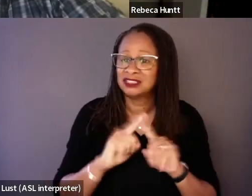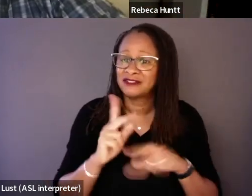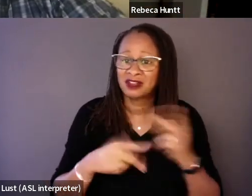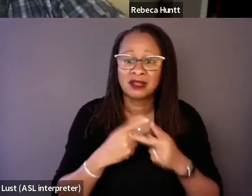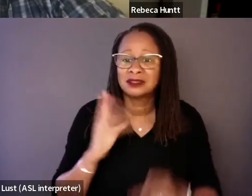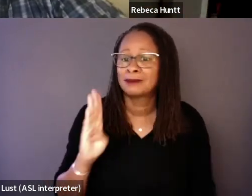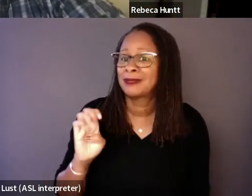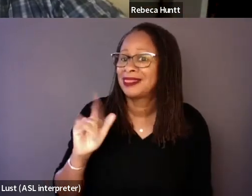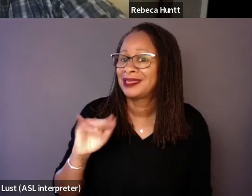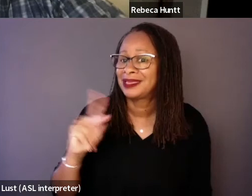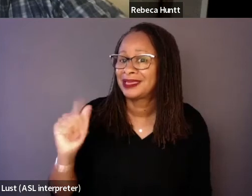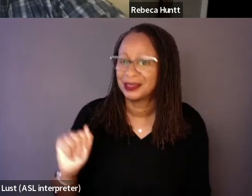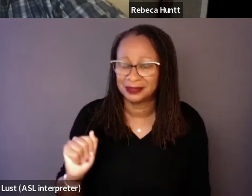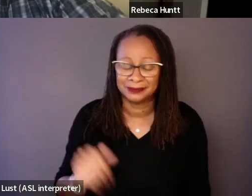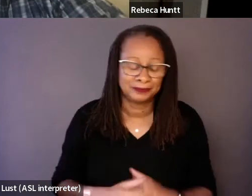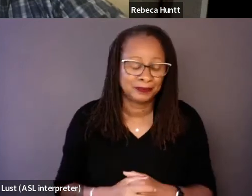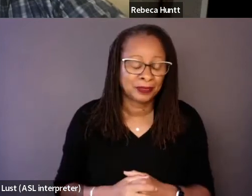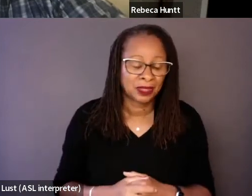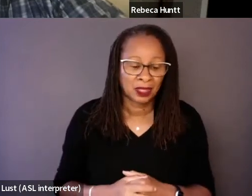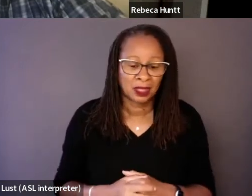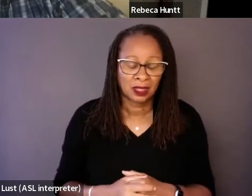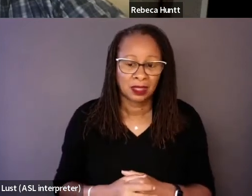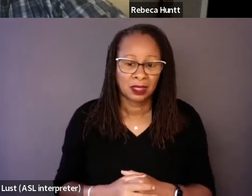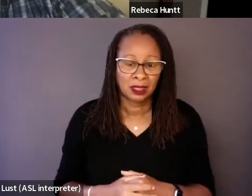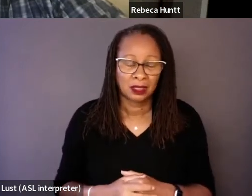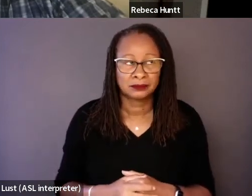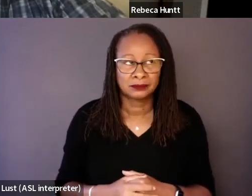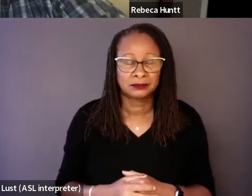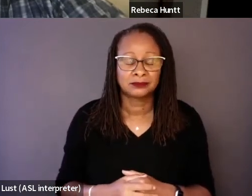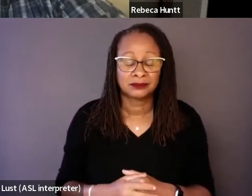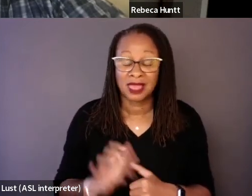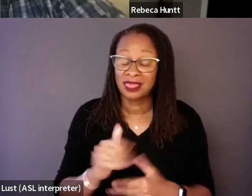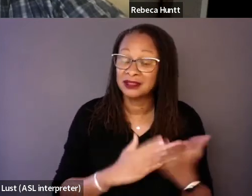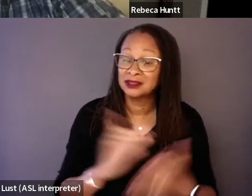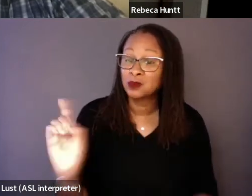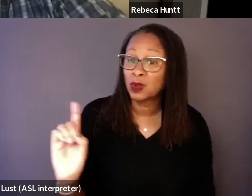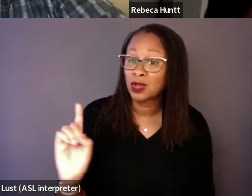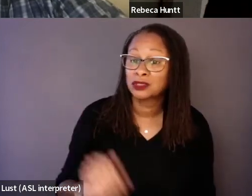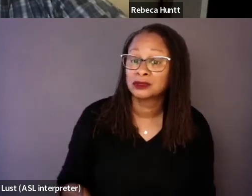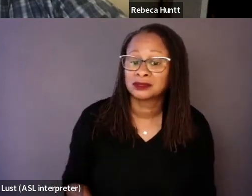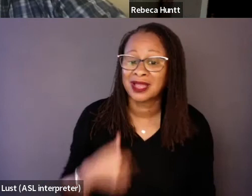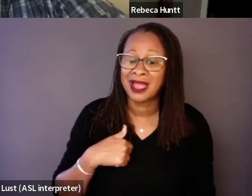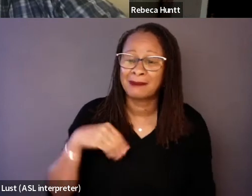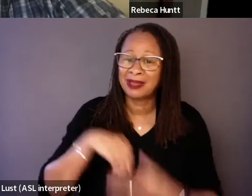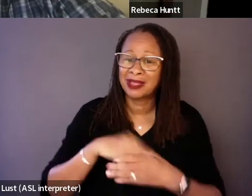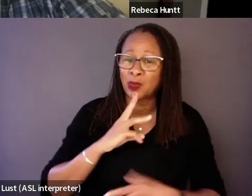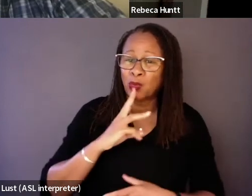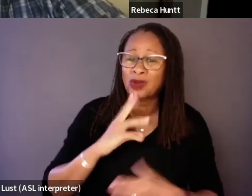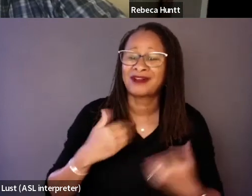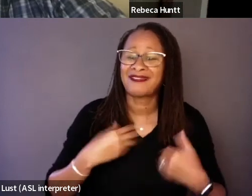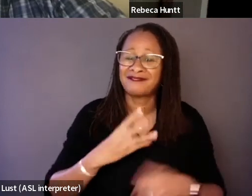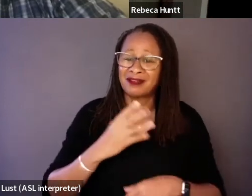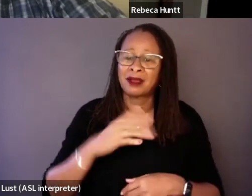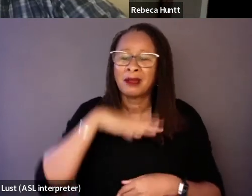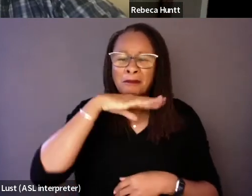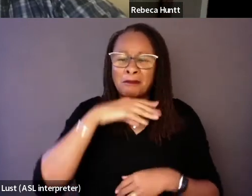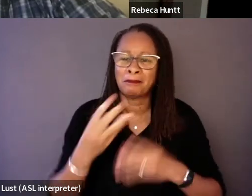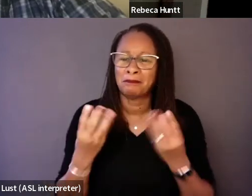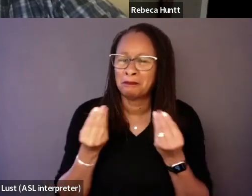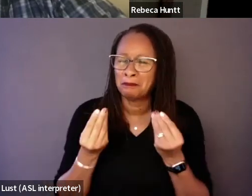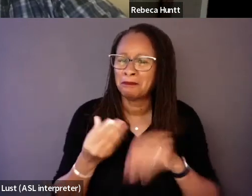And so that scene where I'm sort of in the water and putting mud on and I put -- I'm putting mud on